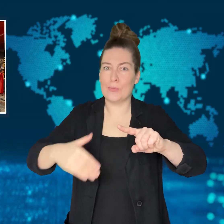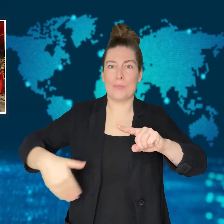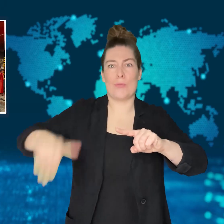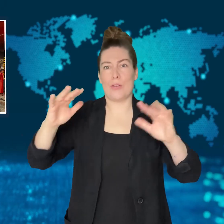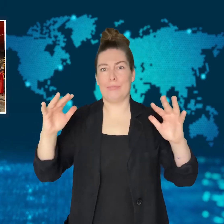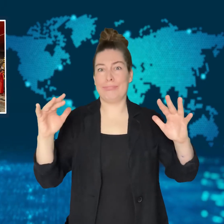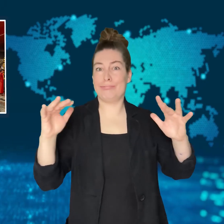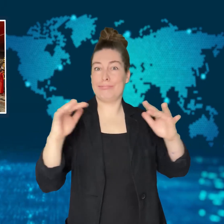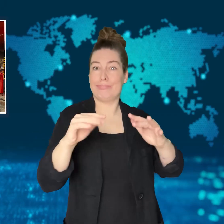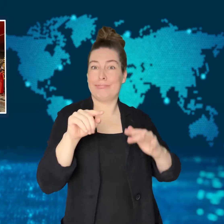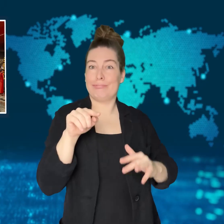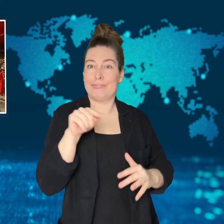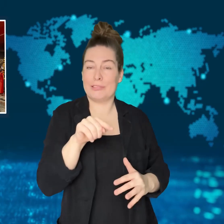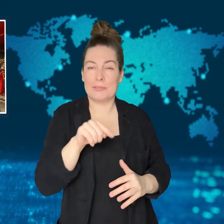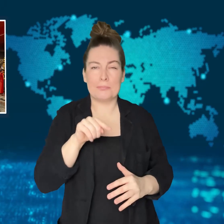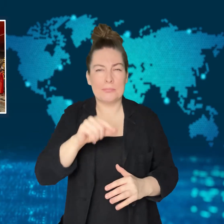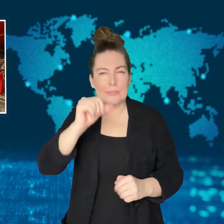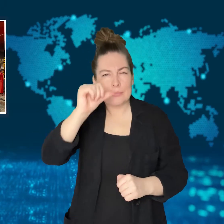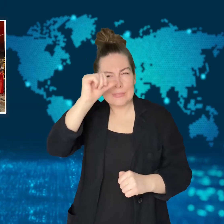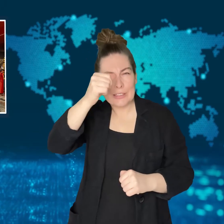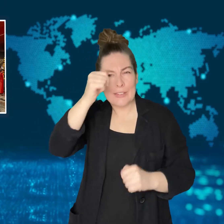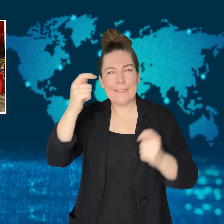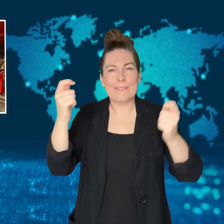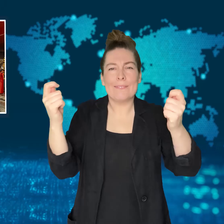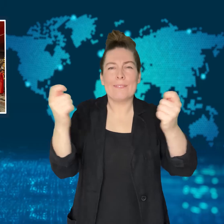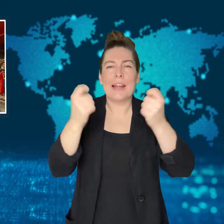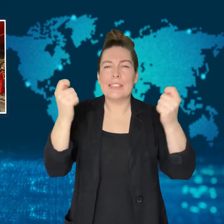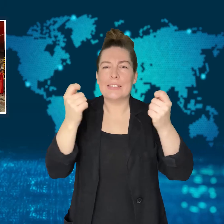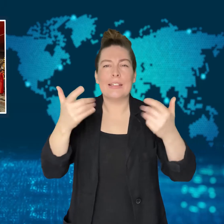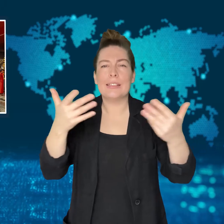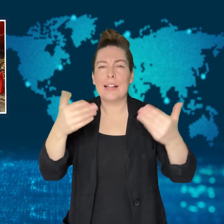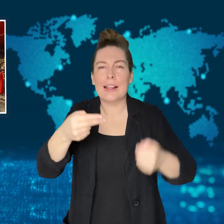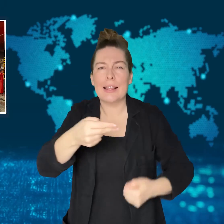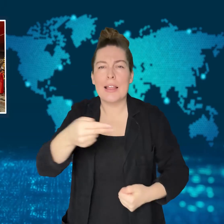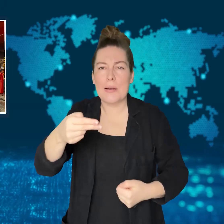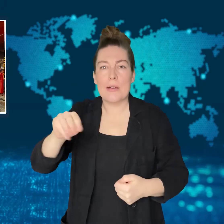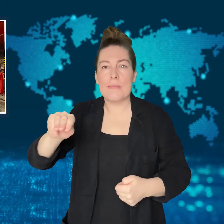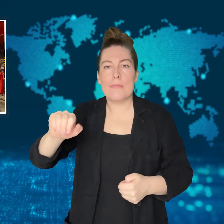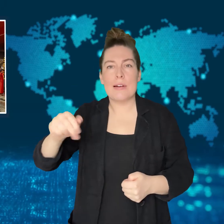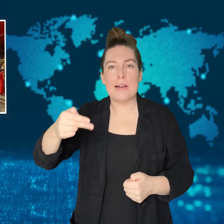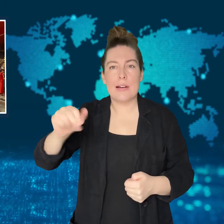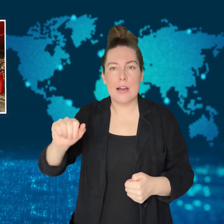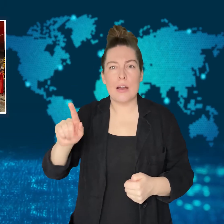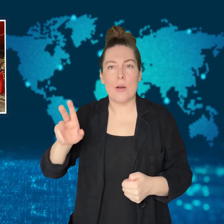The religious festival - called Maha Kumbh Mela -